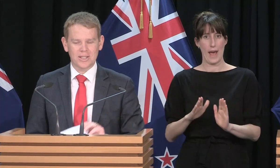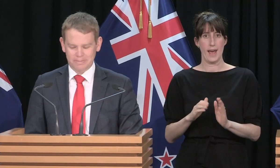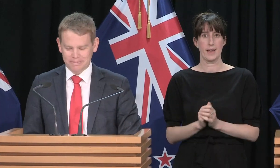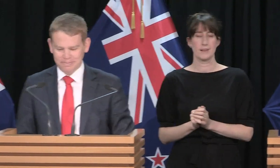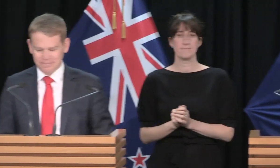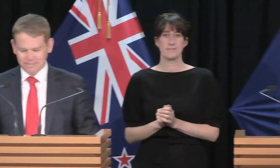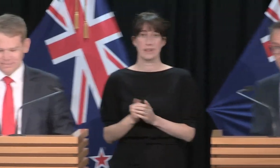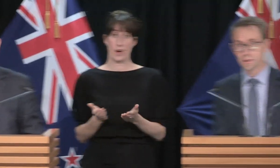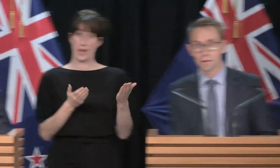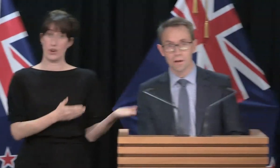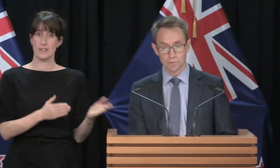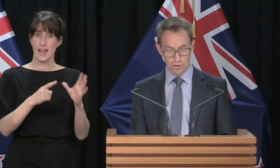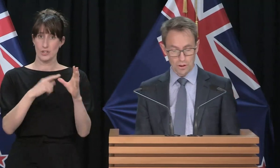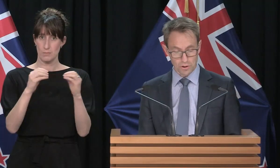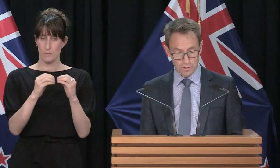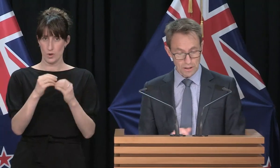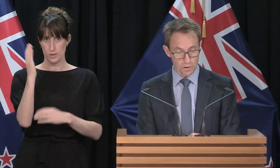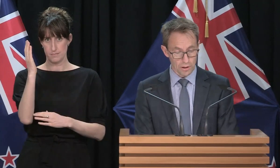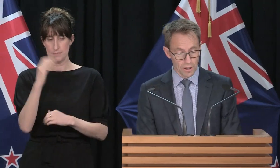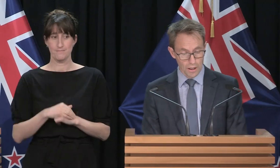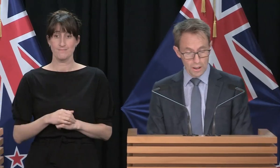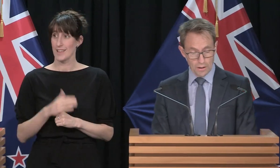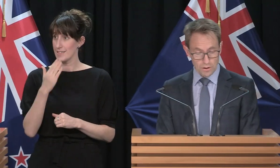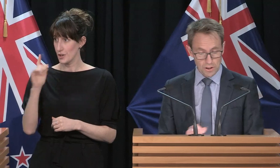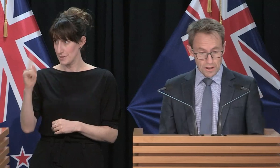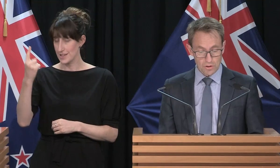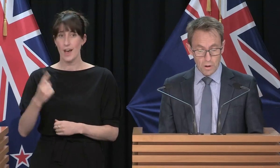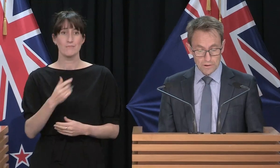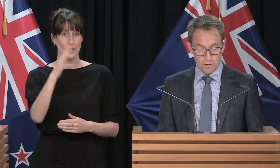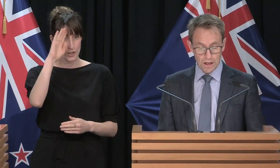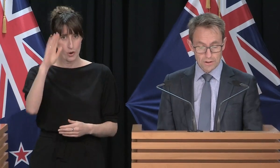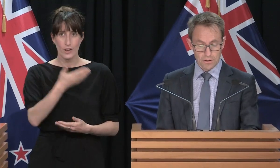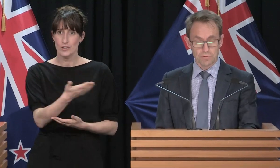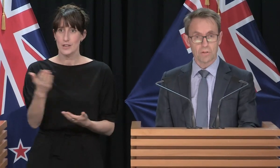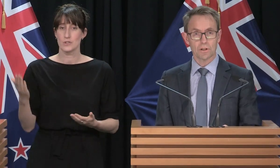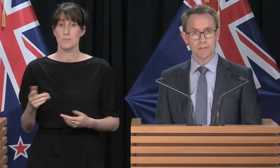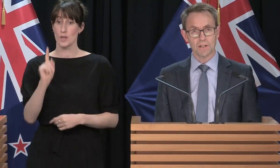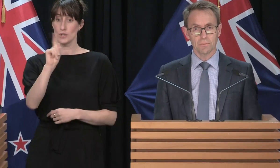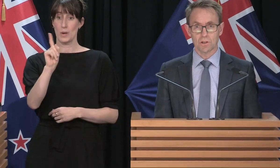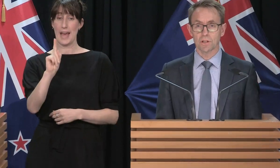responsible way that their handled it. I'm going to hand over to Dr Bloomfield for today's update, then we'll take your questions.